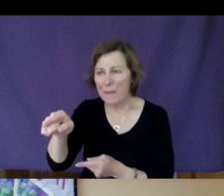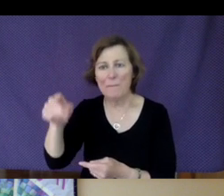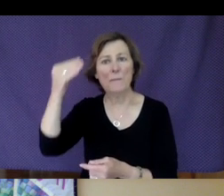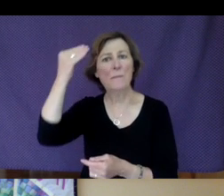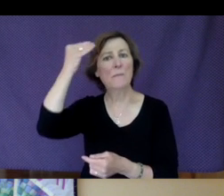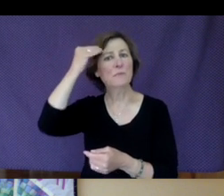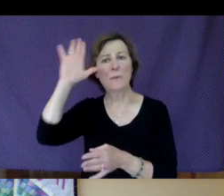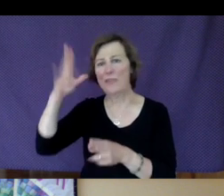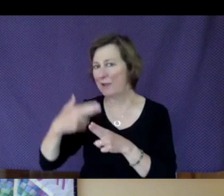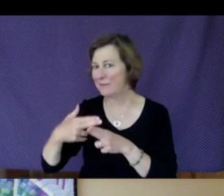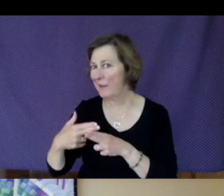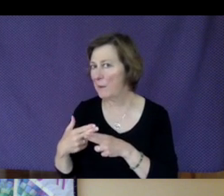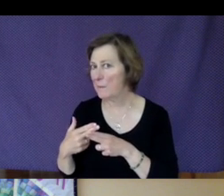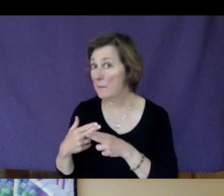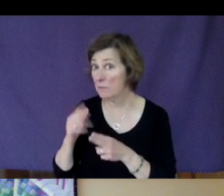Would you send them your love?